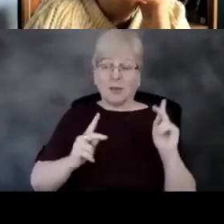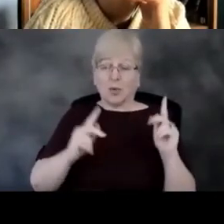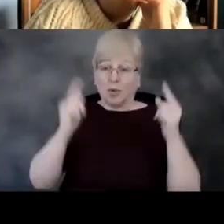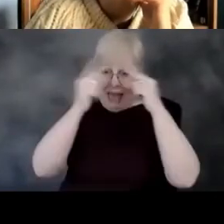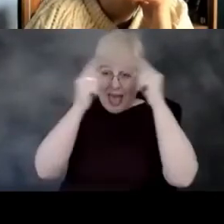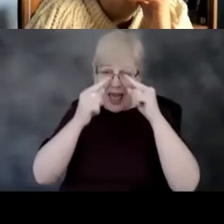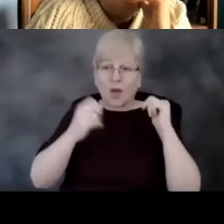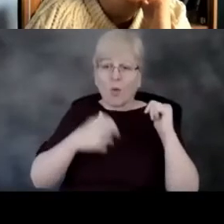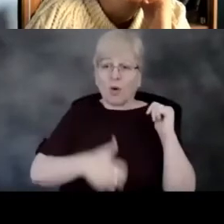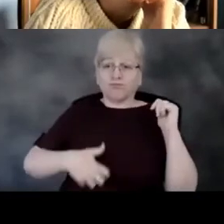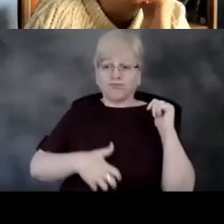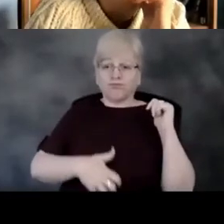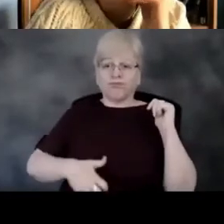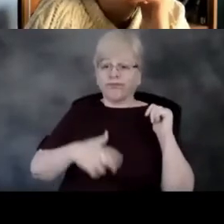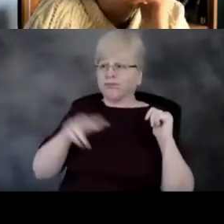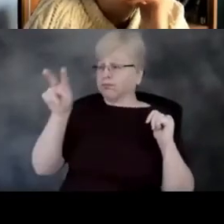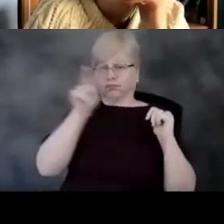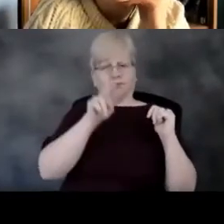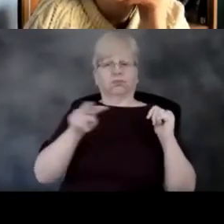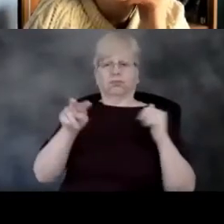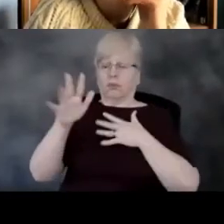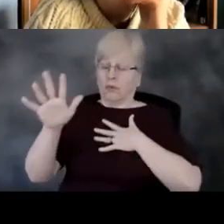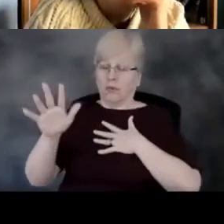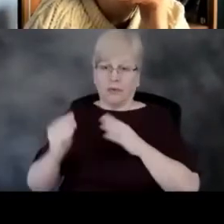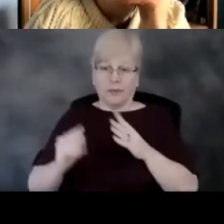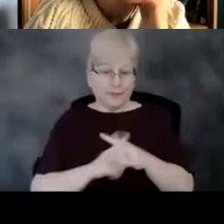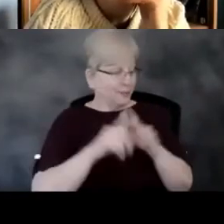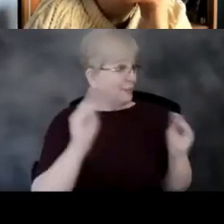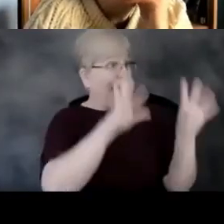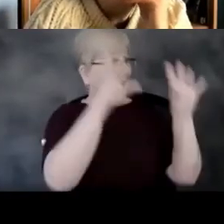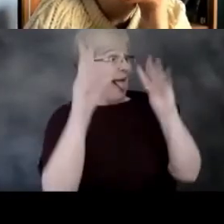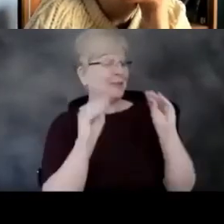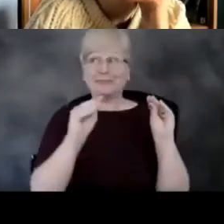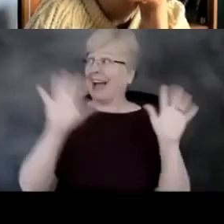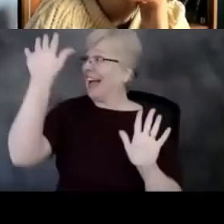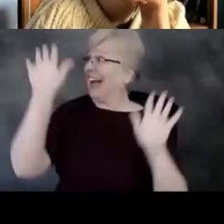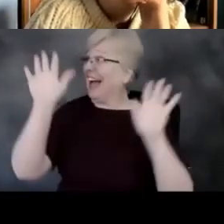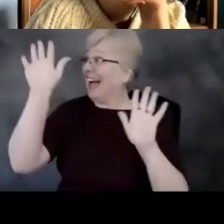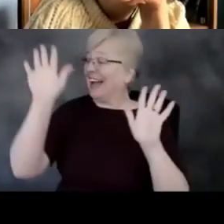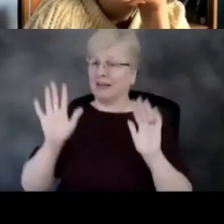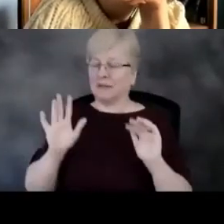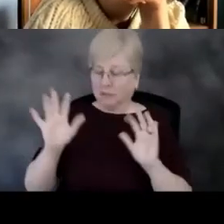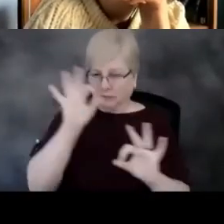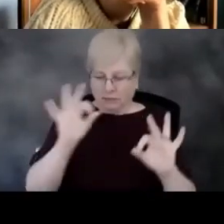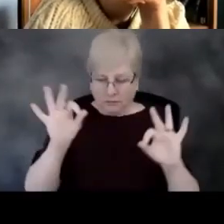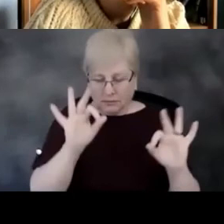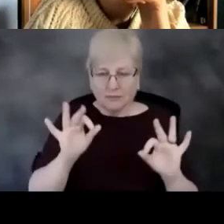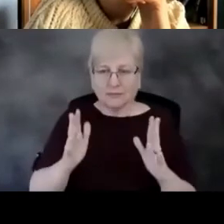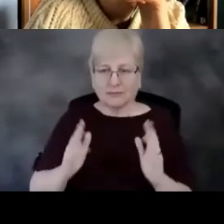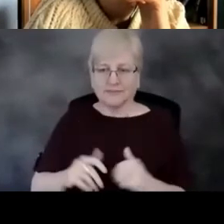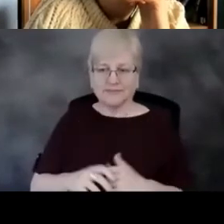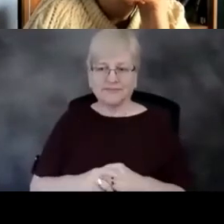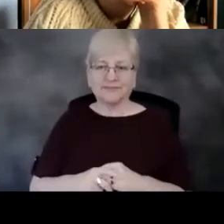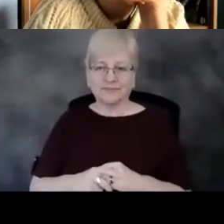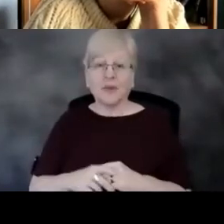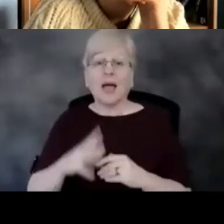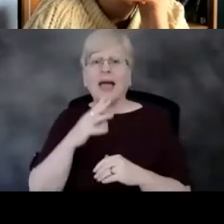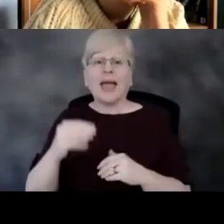17:34:00 just not worth it for that little all, look, I put a GIF in my presentation. And then you want 17:34:03 to use descriptive links to help